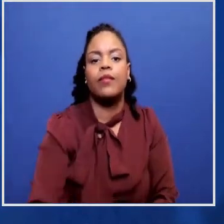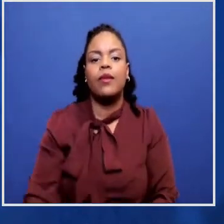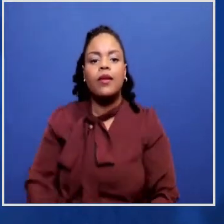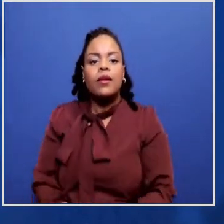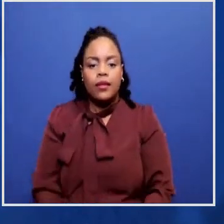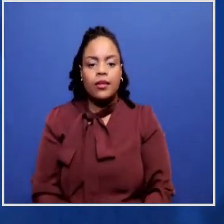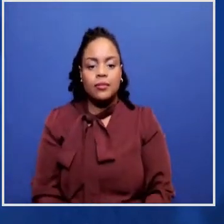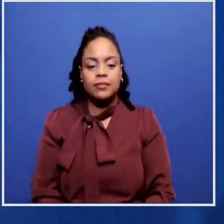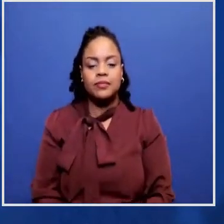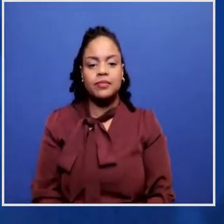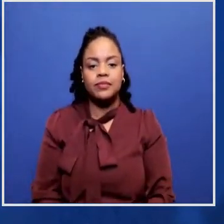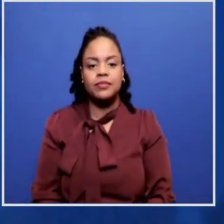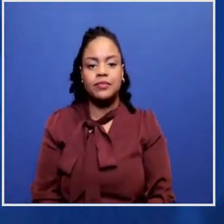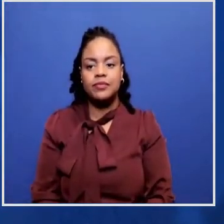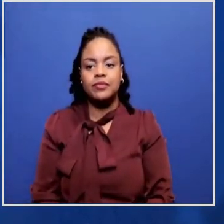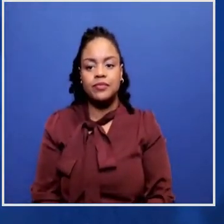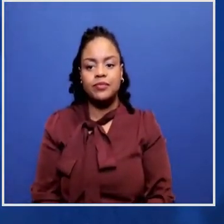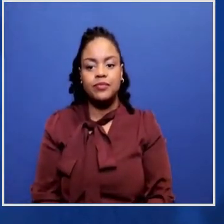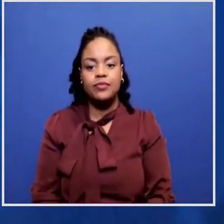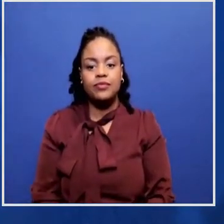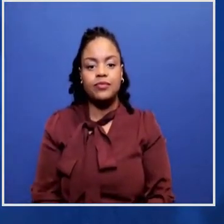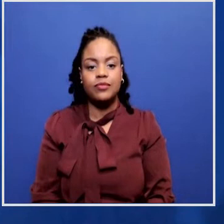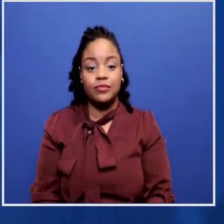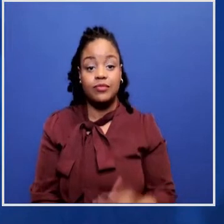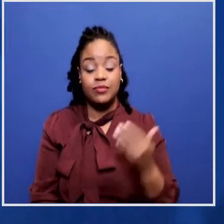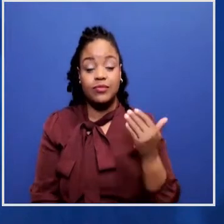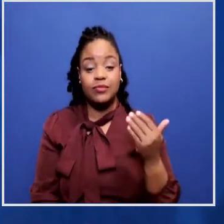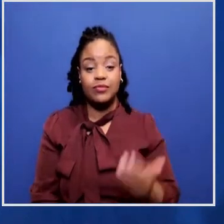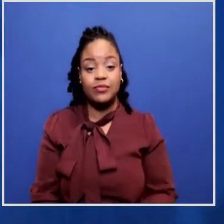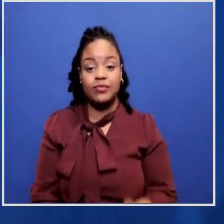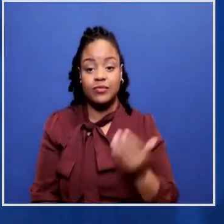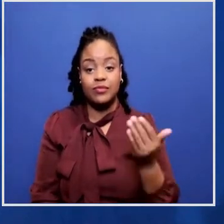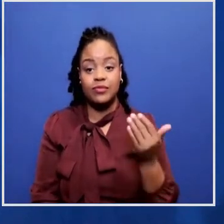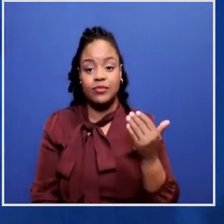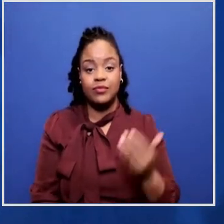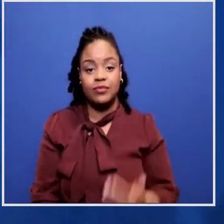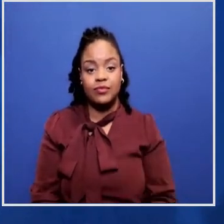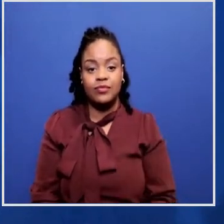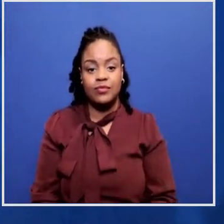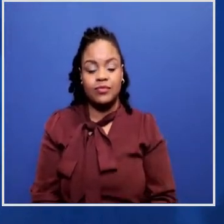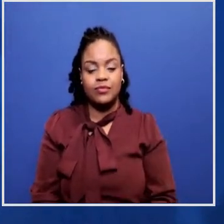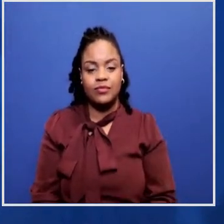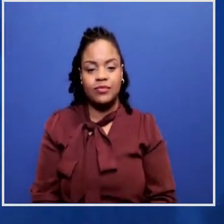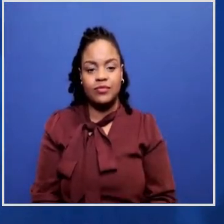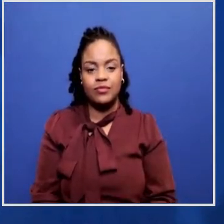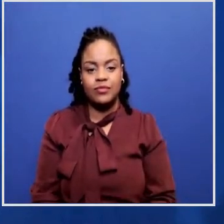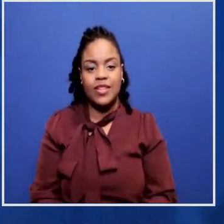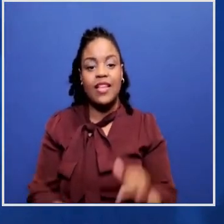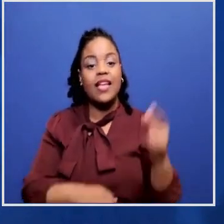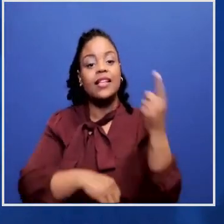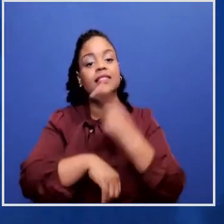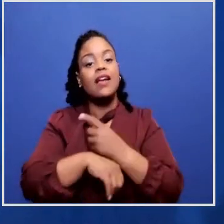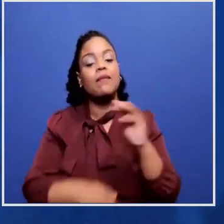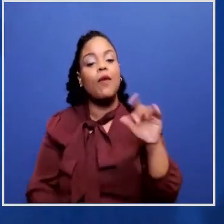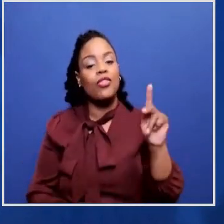THEIR COUNTRY, AND THEIR COMMUNITY. OUR NEXT SPEAKERS ARE TWO